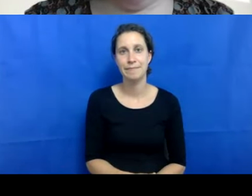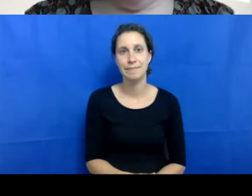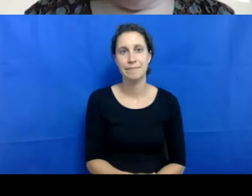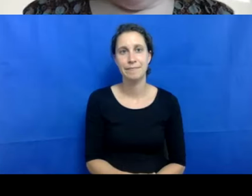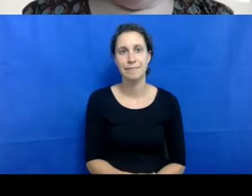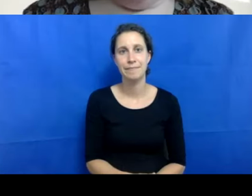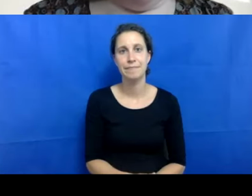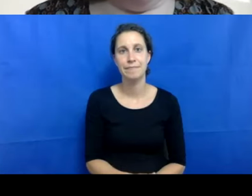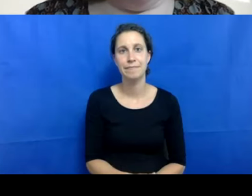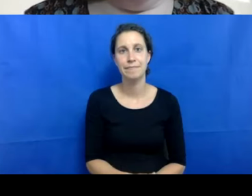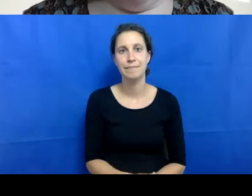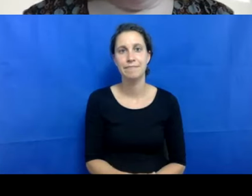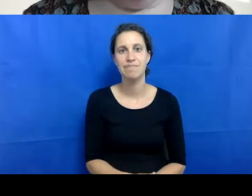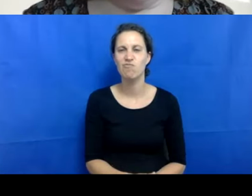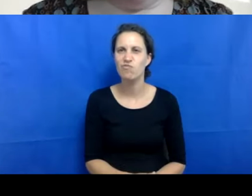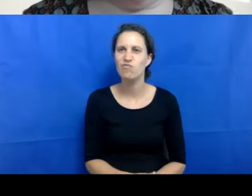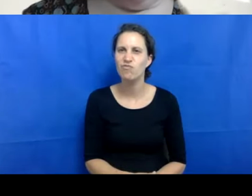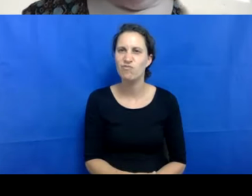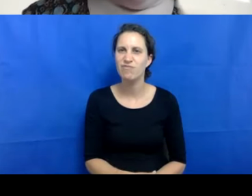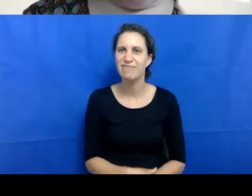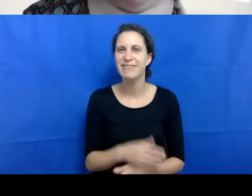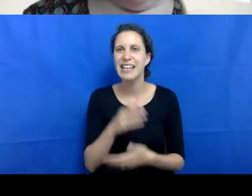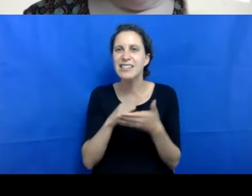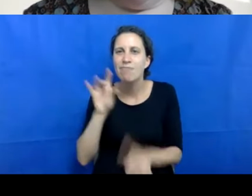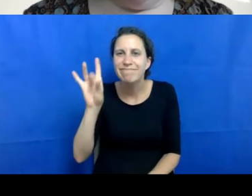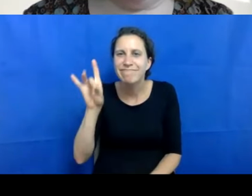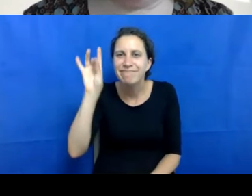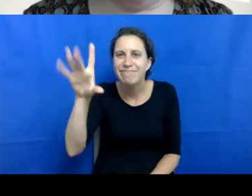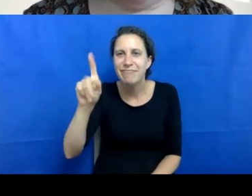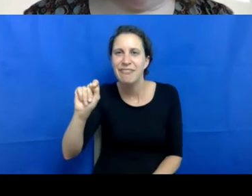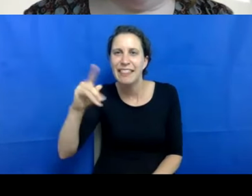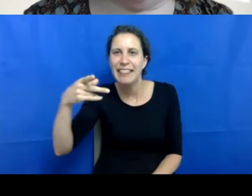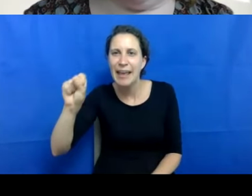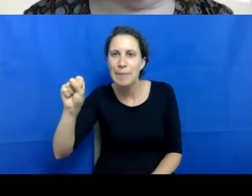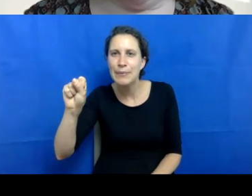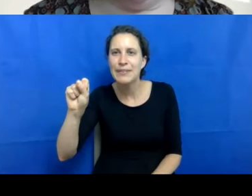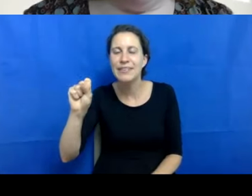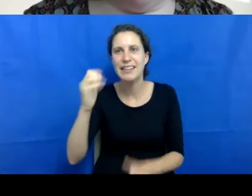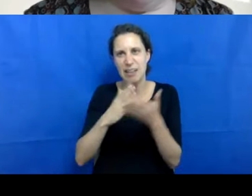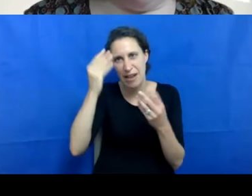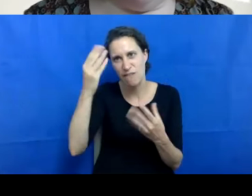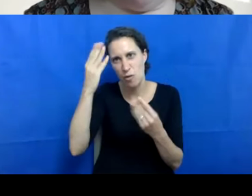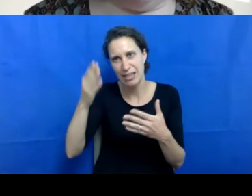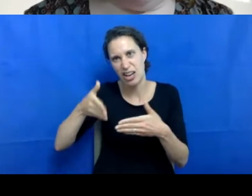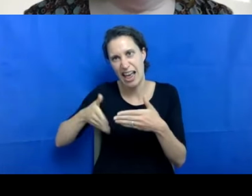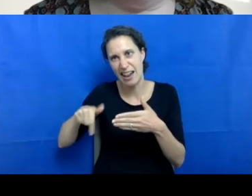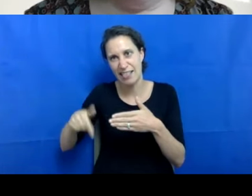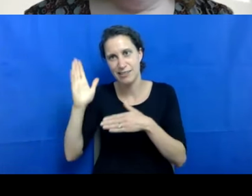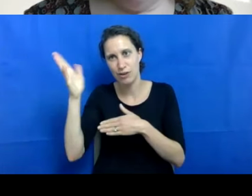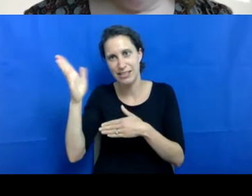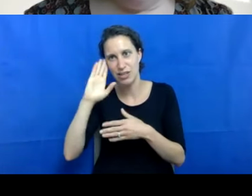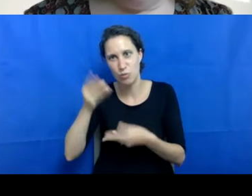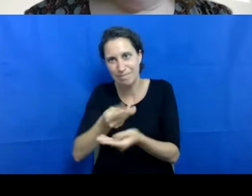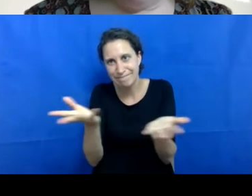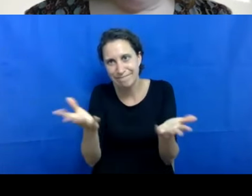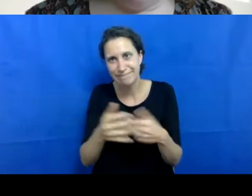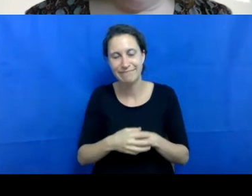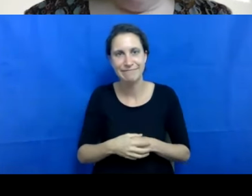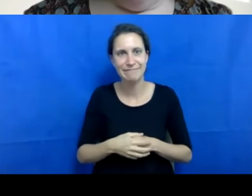I'd like to give you a few brief tips and we have also included some resources at the end of the presentation.